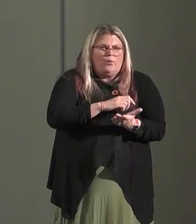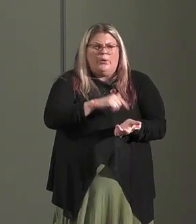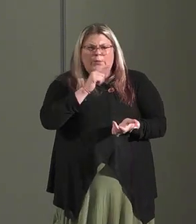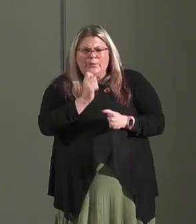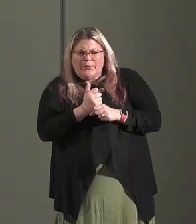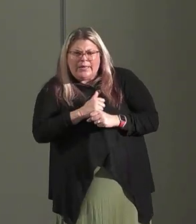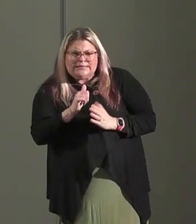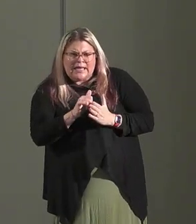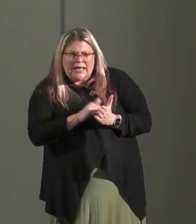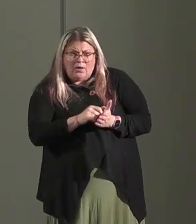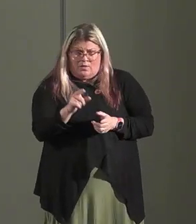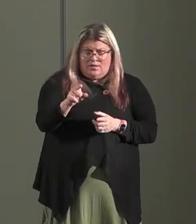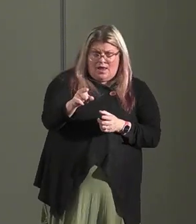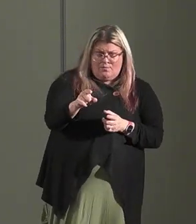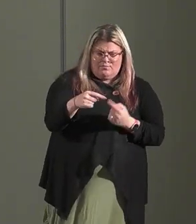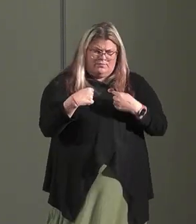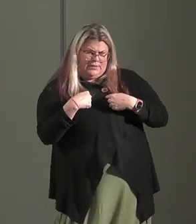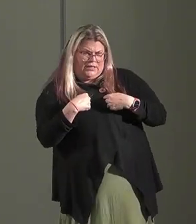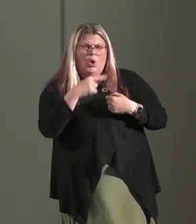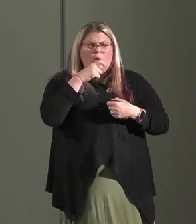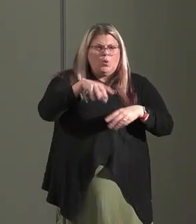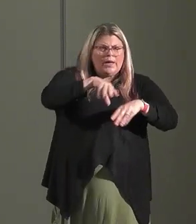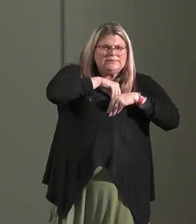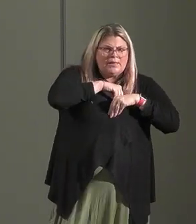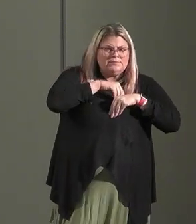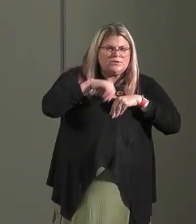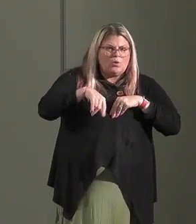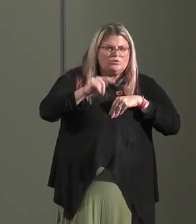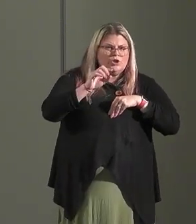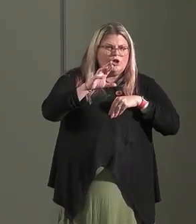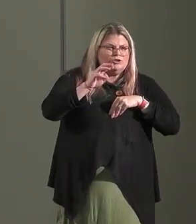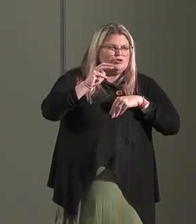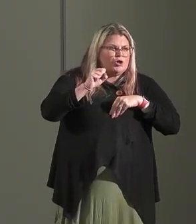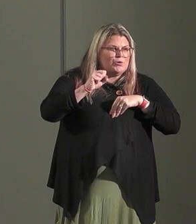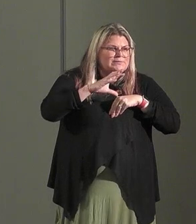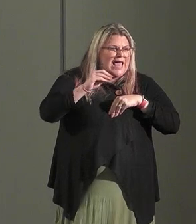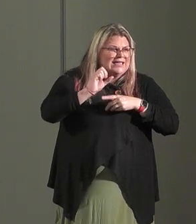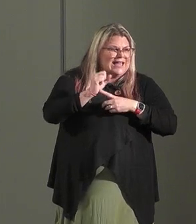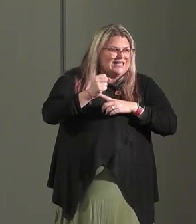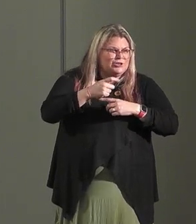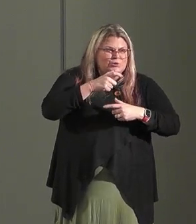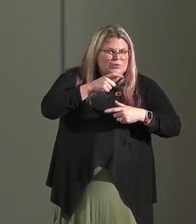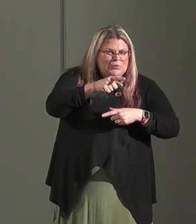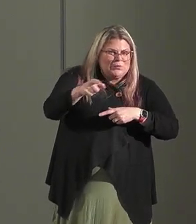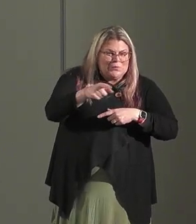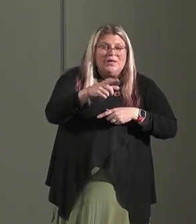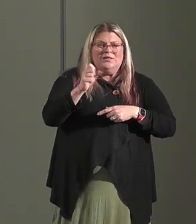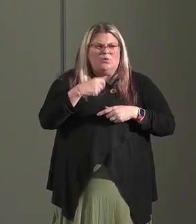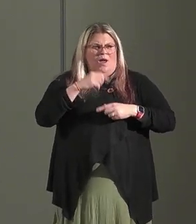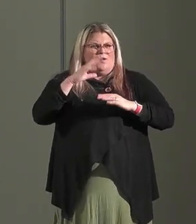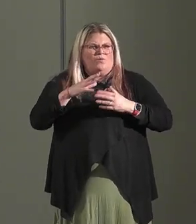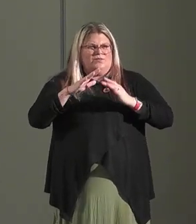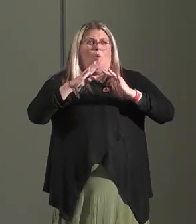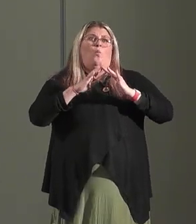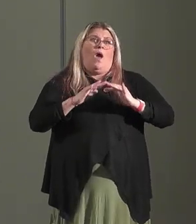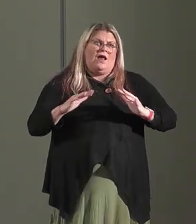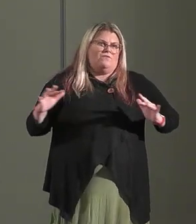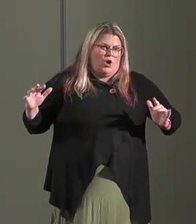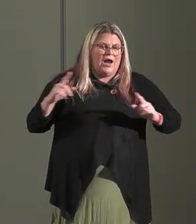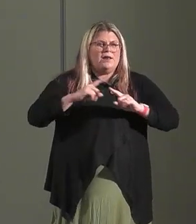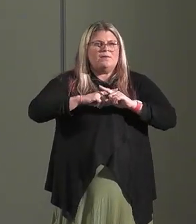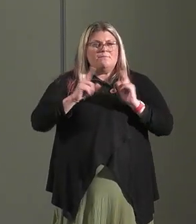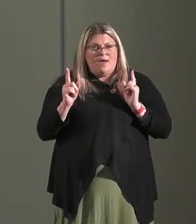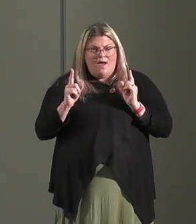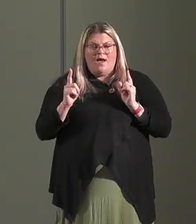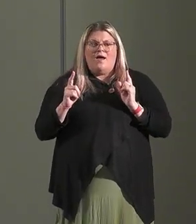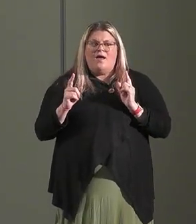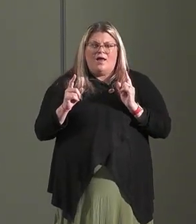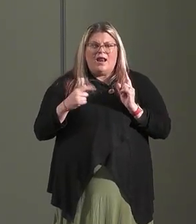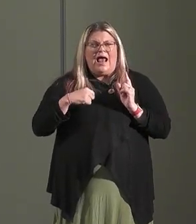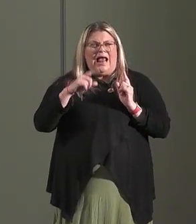accounts and accepts the terms and conditions. That is a wide variety. But I think it is really